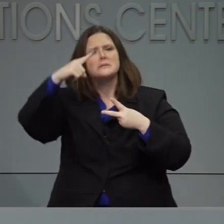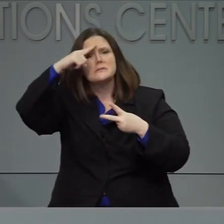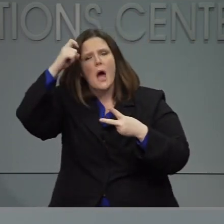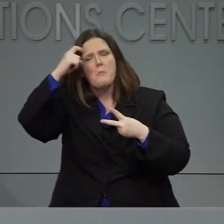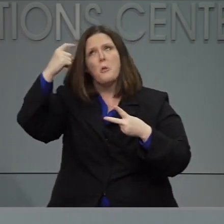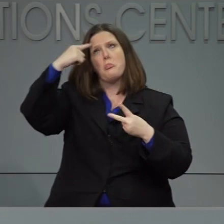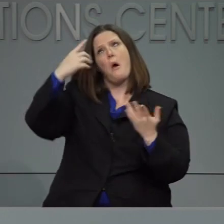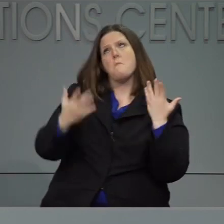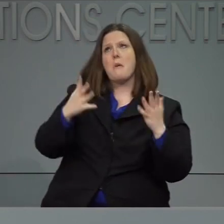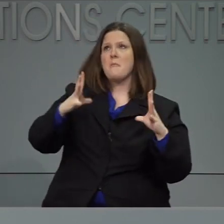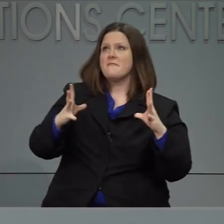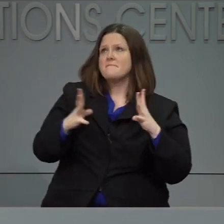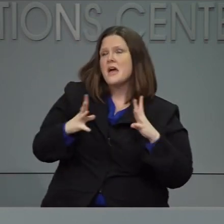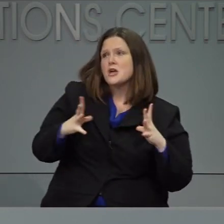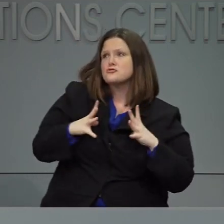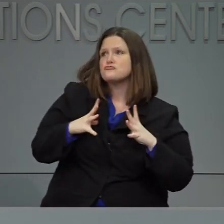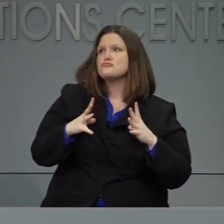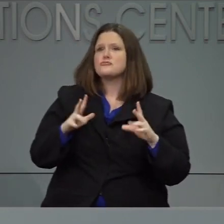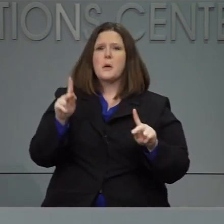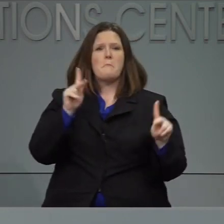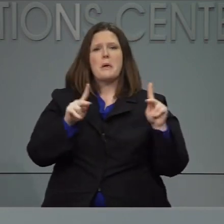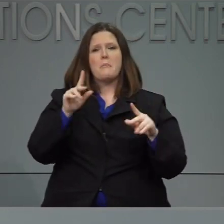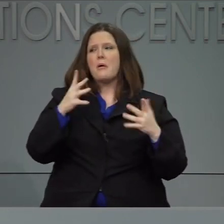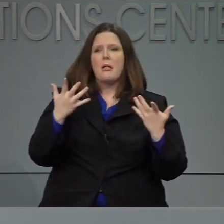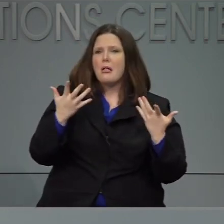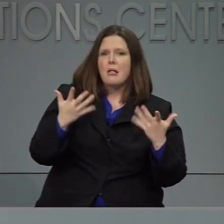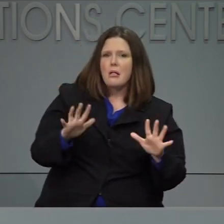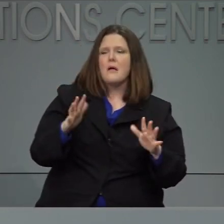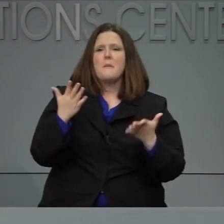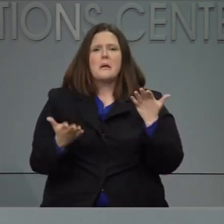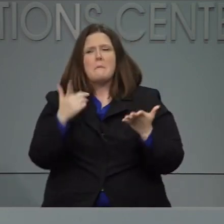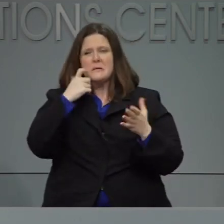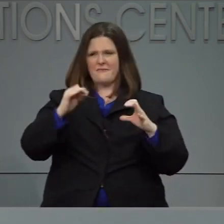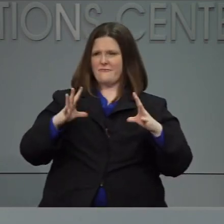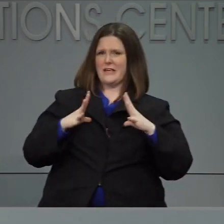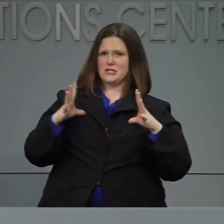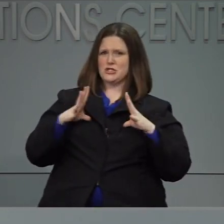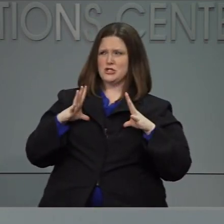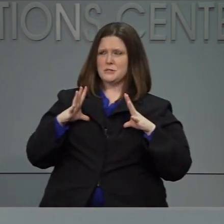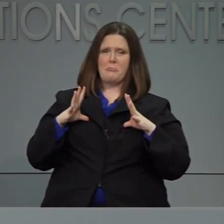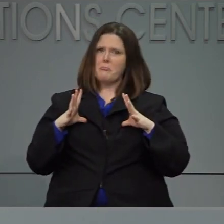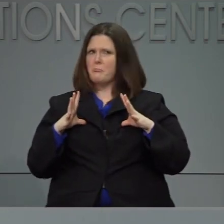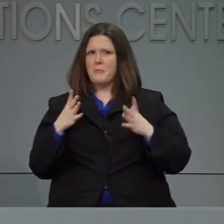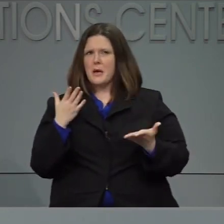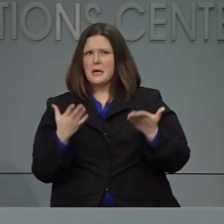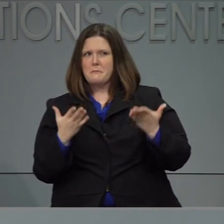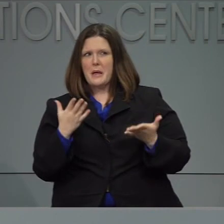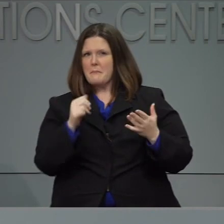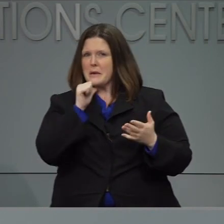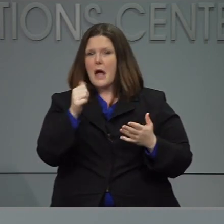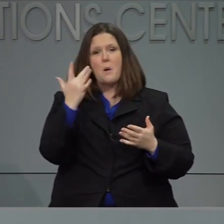ARE ON VACATION. BUT AGAIN HERE IN NORTH CAROLINA WE'RE GETTING BACK TO SCHOOL HERE SO WE'RE HOPING TO SEE OUR NUMBERS PICK